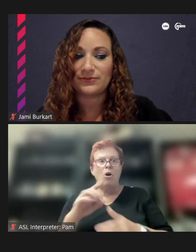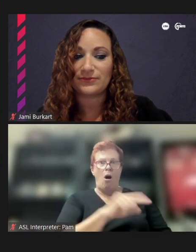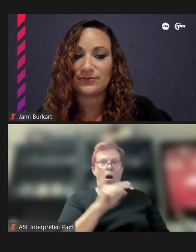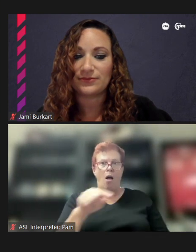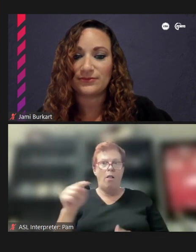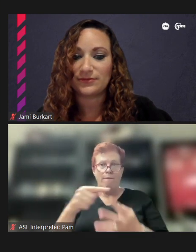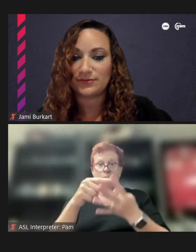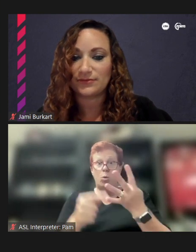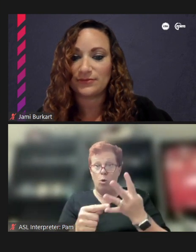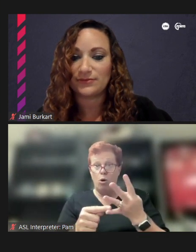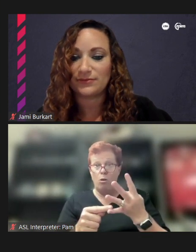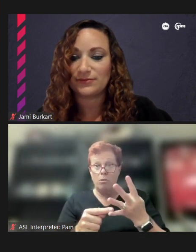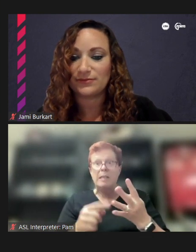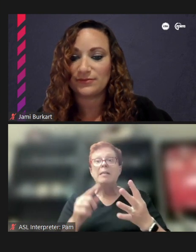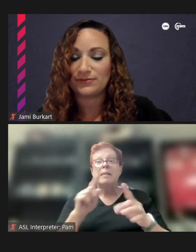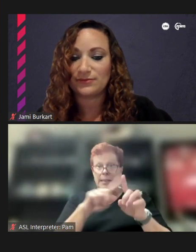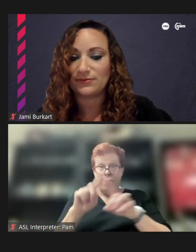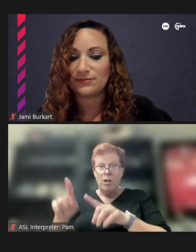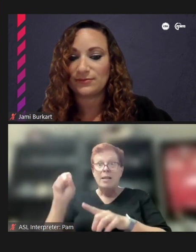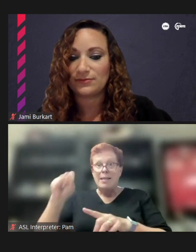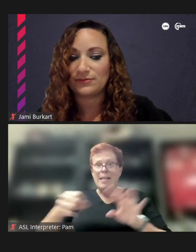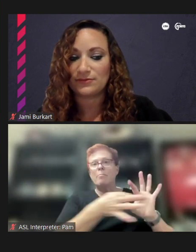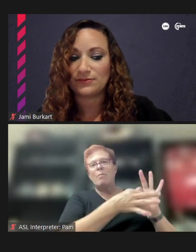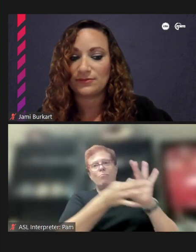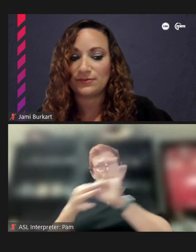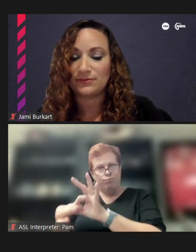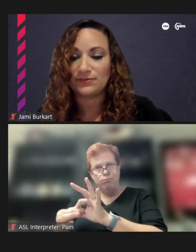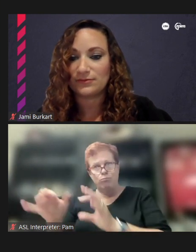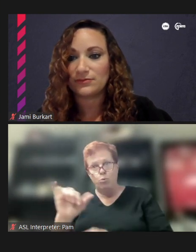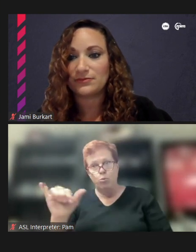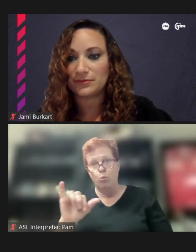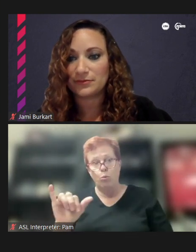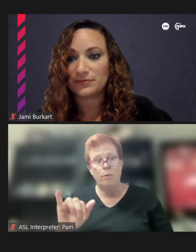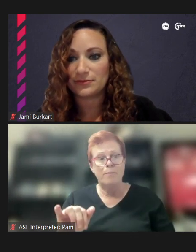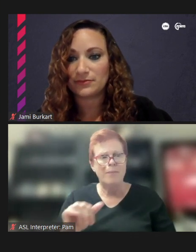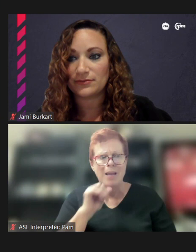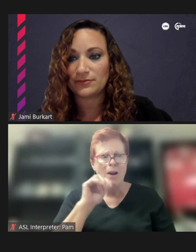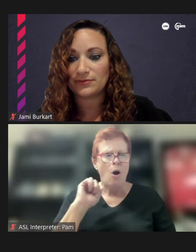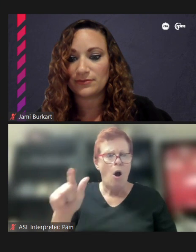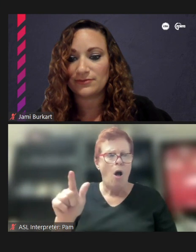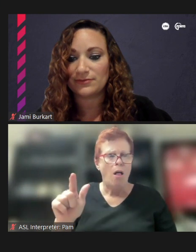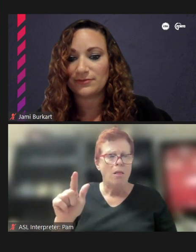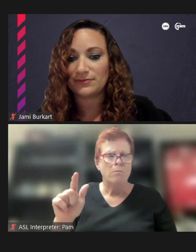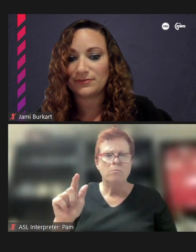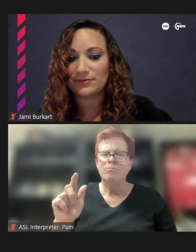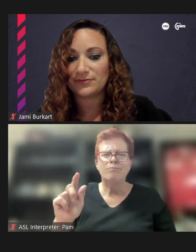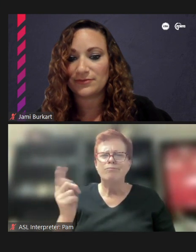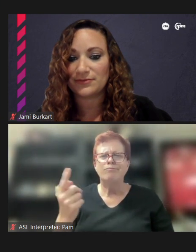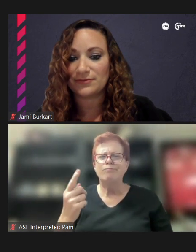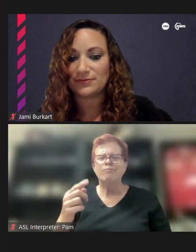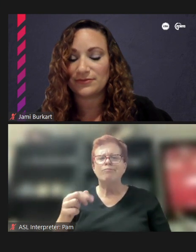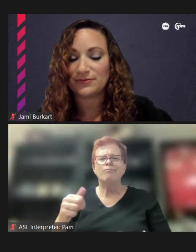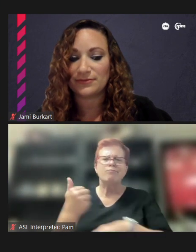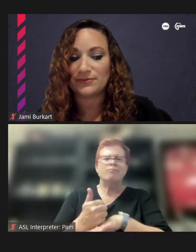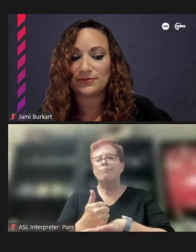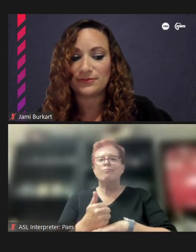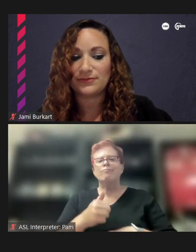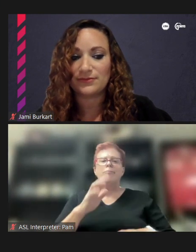all the Identifiers you're doing so they're not all just sitting off separately on their own and